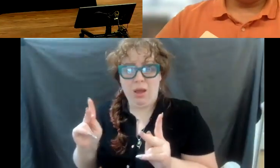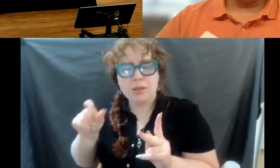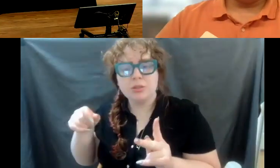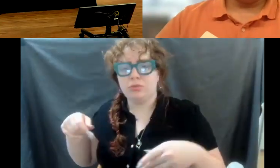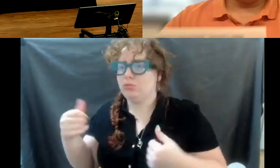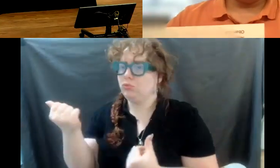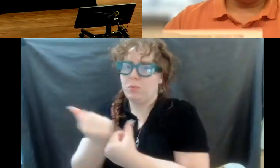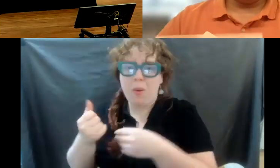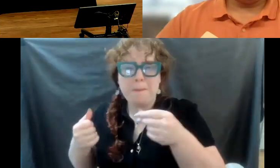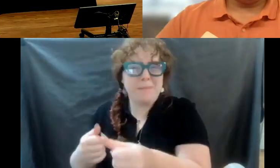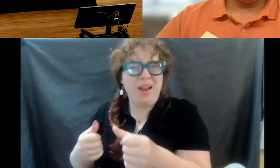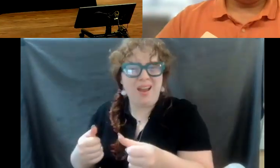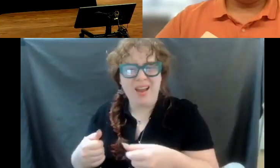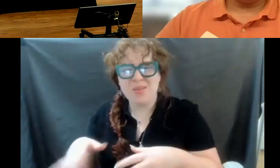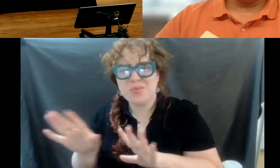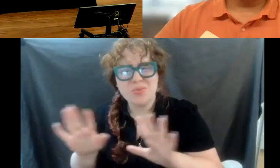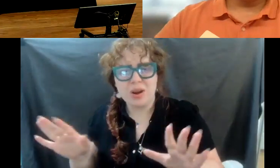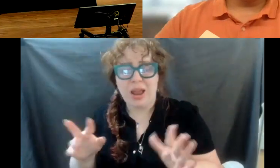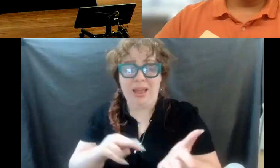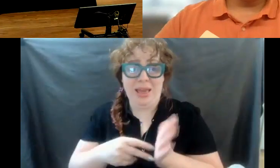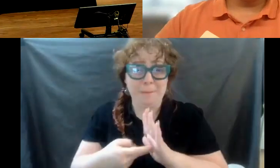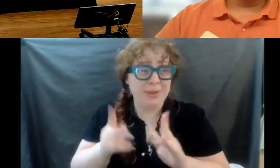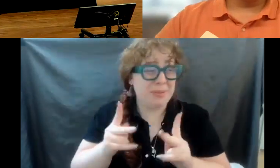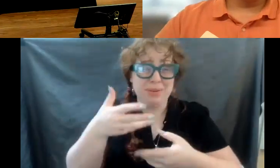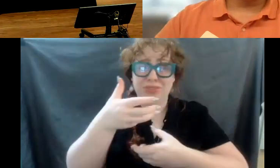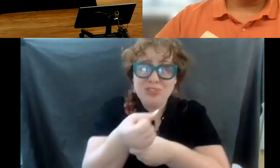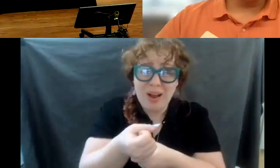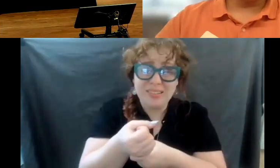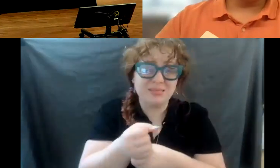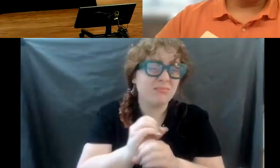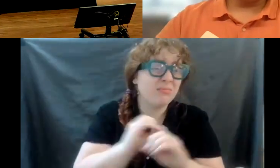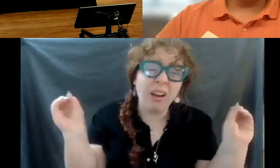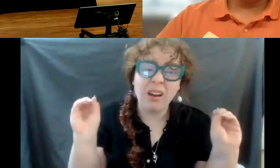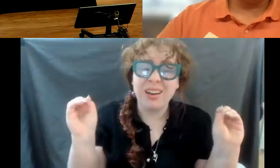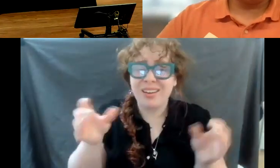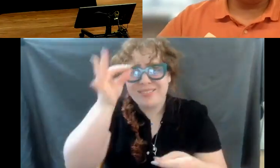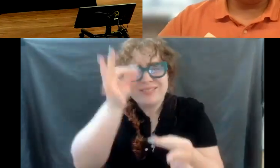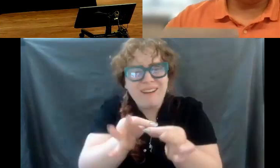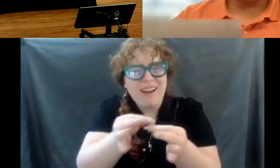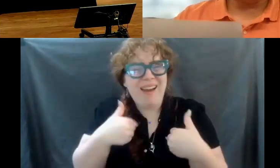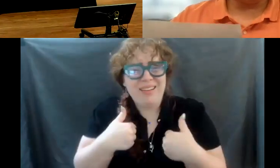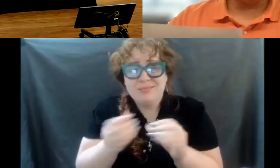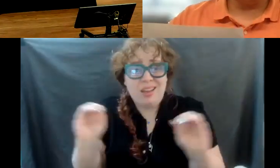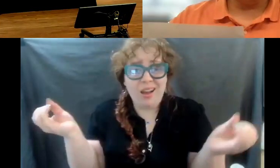between people's faith in the system and trust in the system. And thinking about, you know, how are we going to do that?